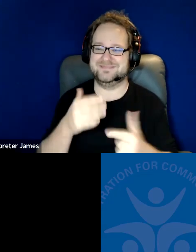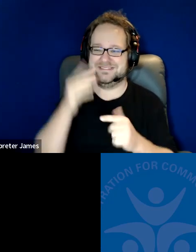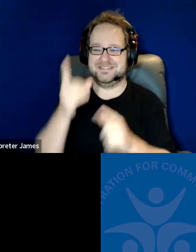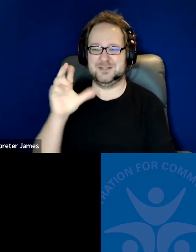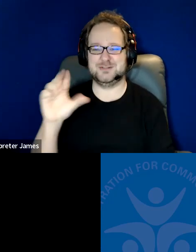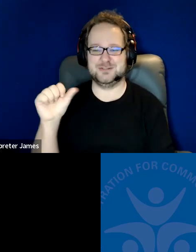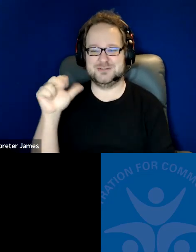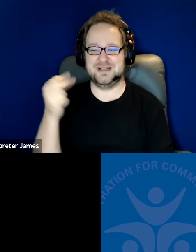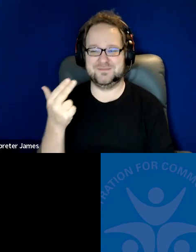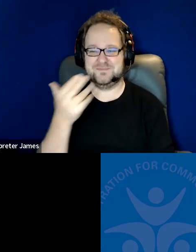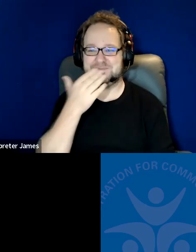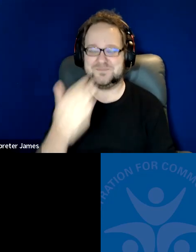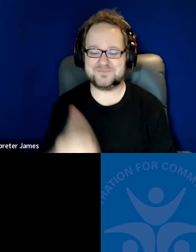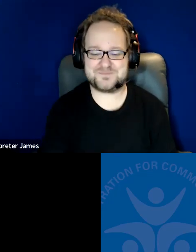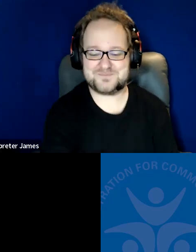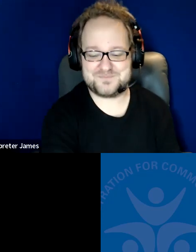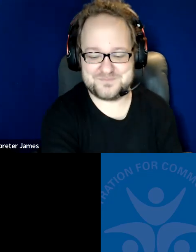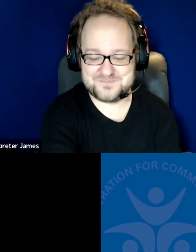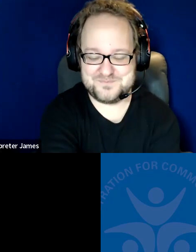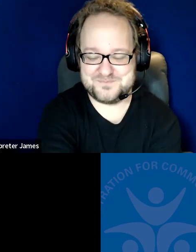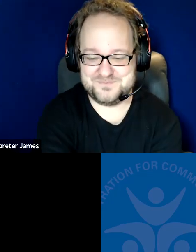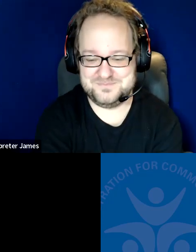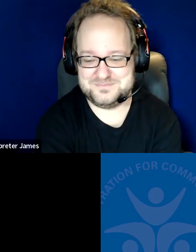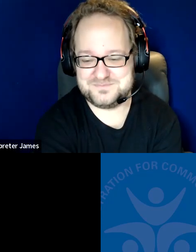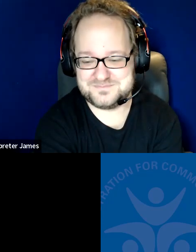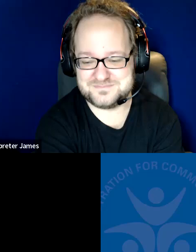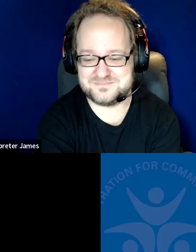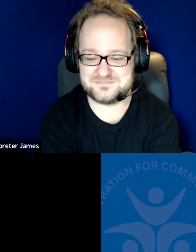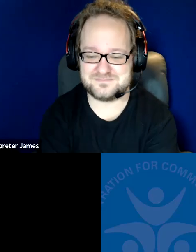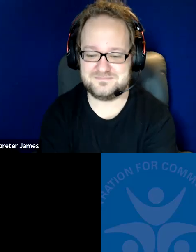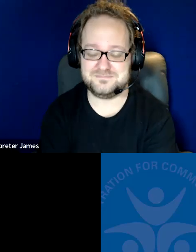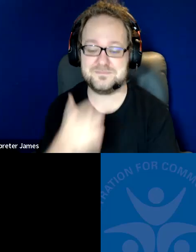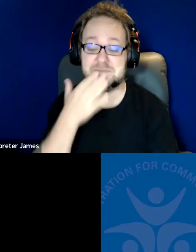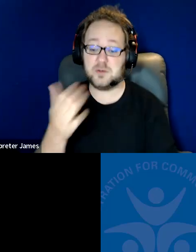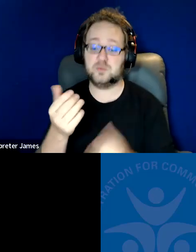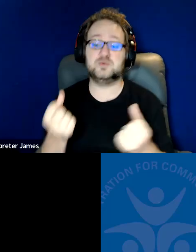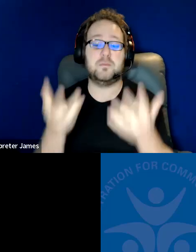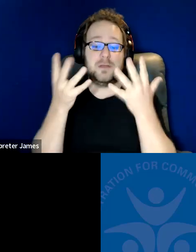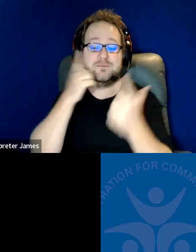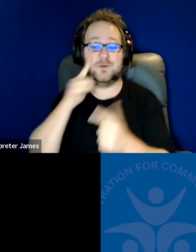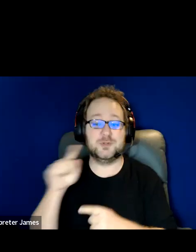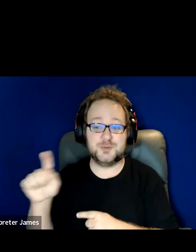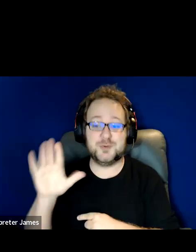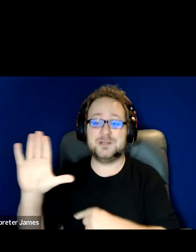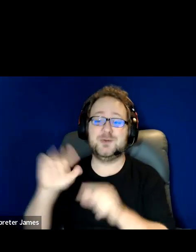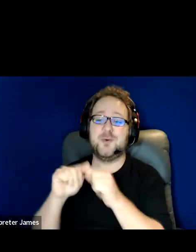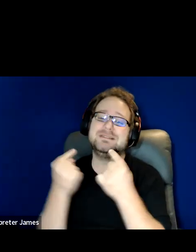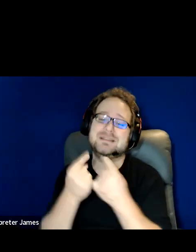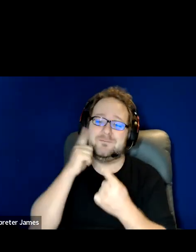And good afternoon, everyone. Alison, thank you so much. To you and your team for your partnership and your support.